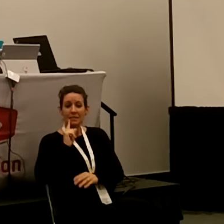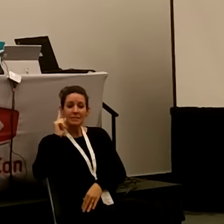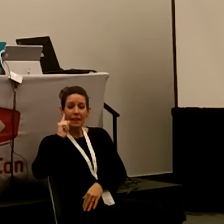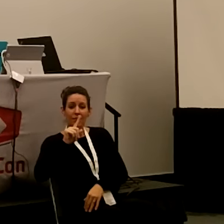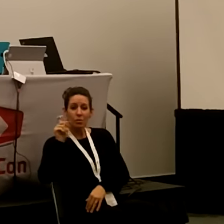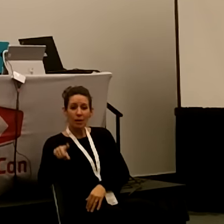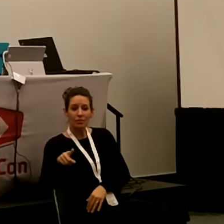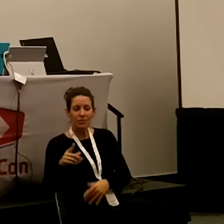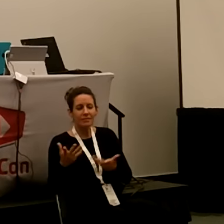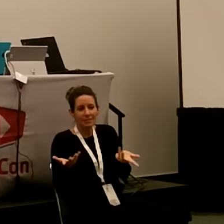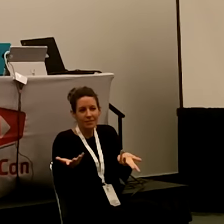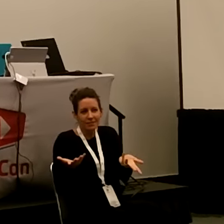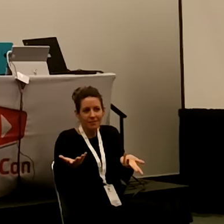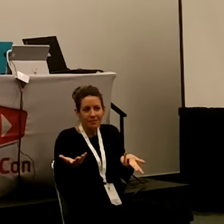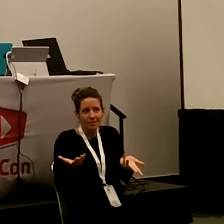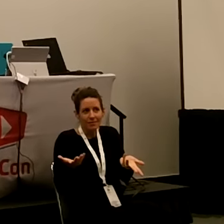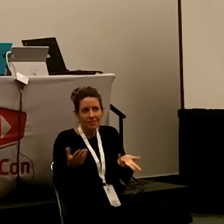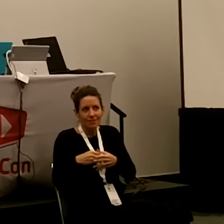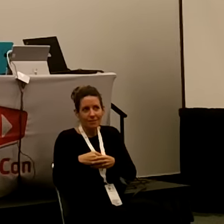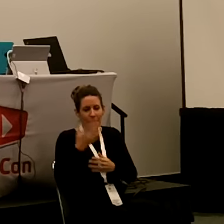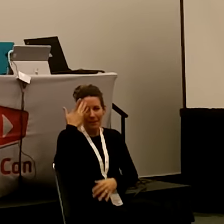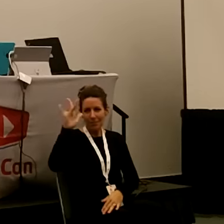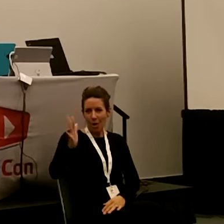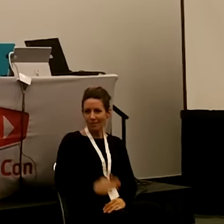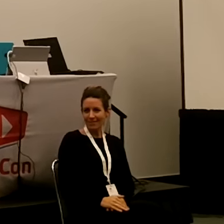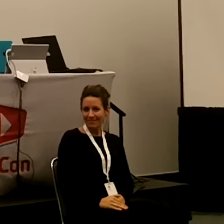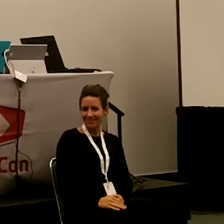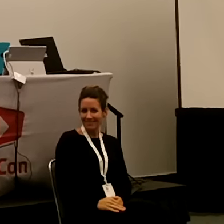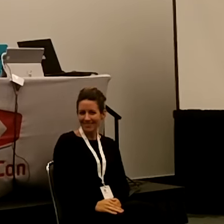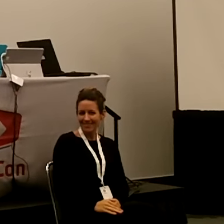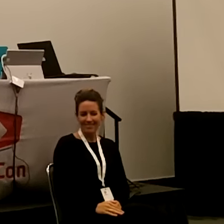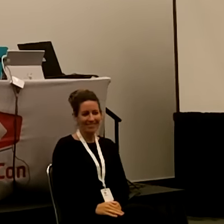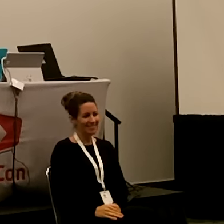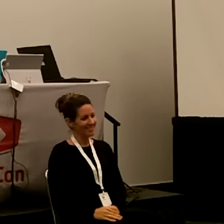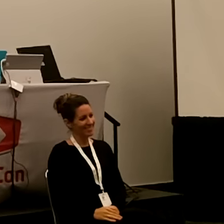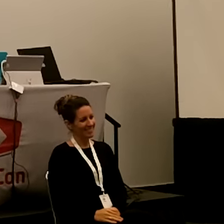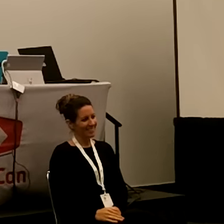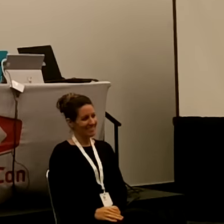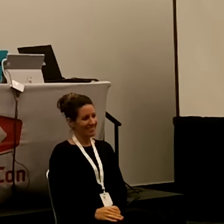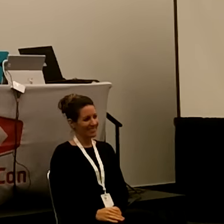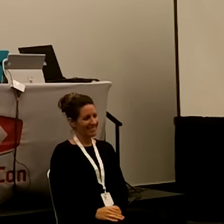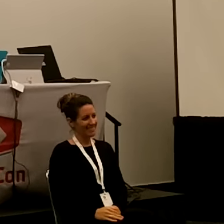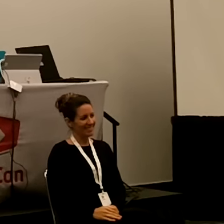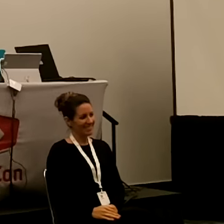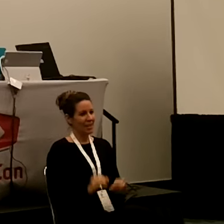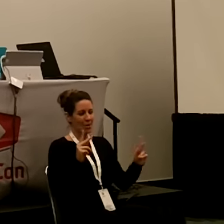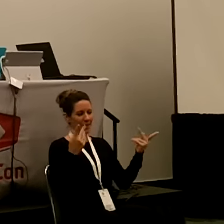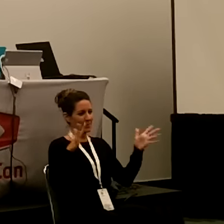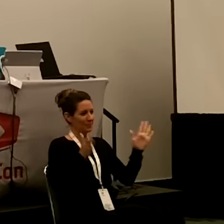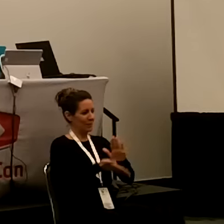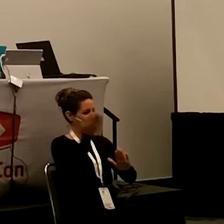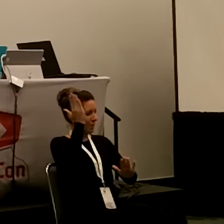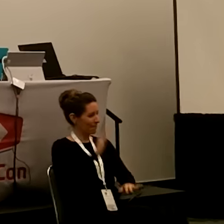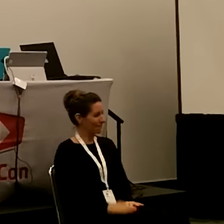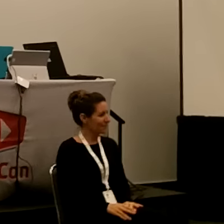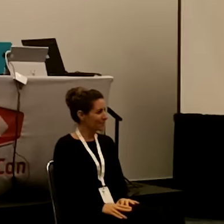is, you know, be smart about it. That's what it is. Okay, we've gotta go.